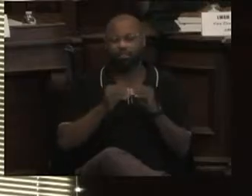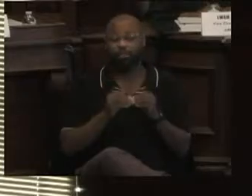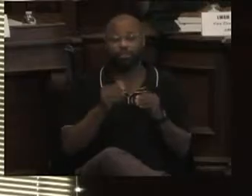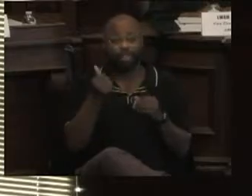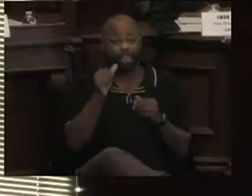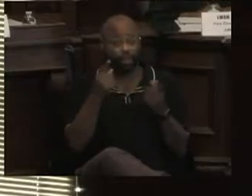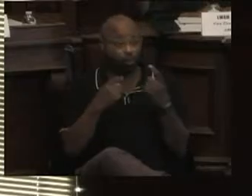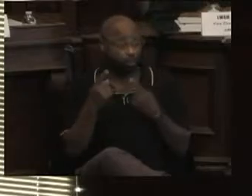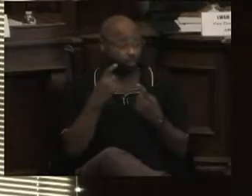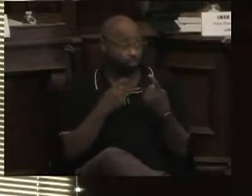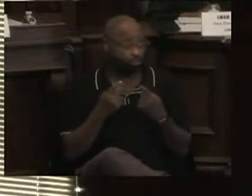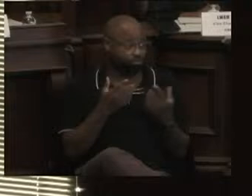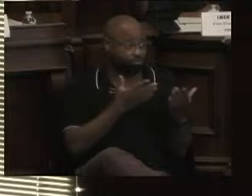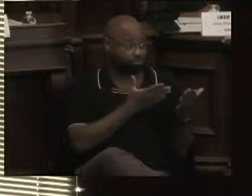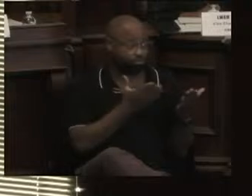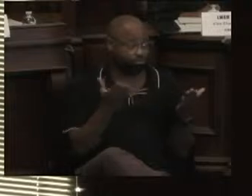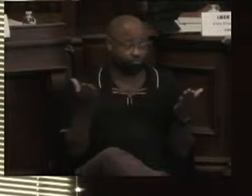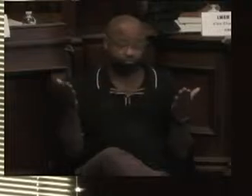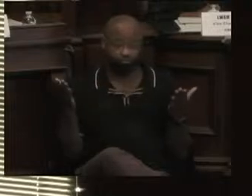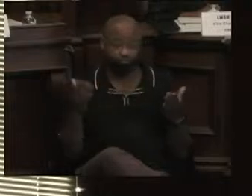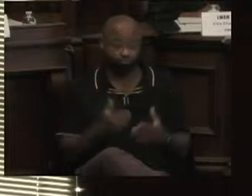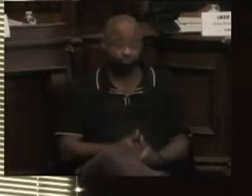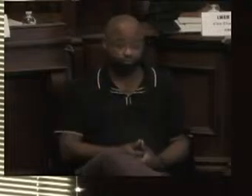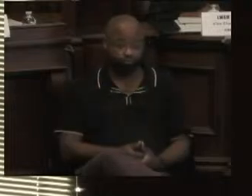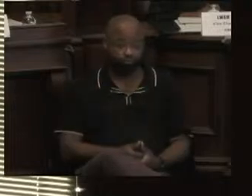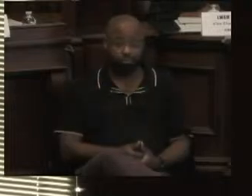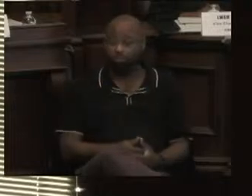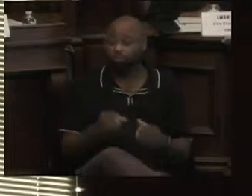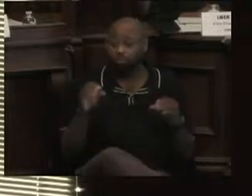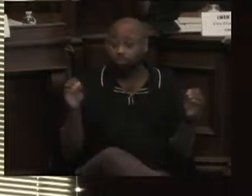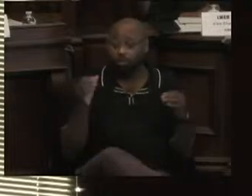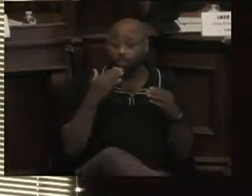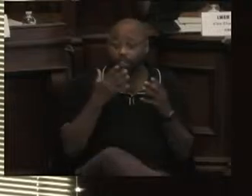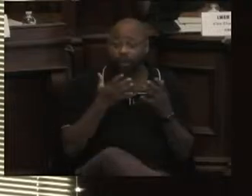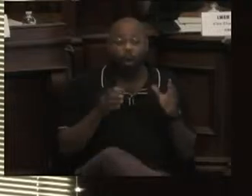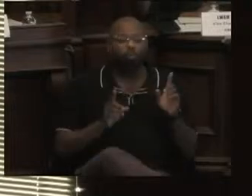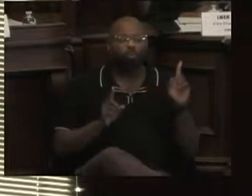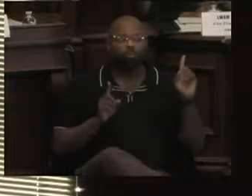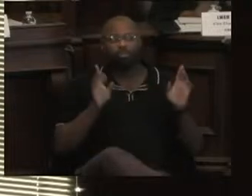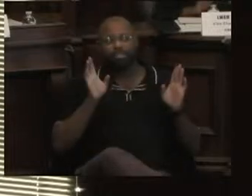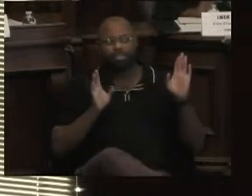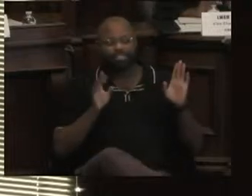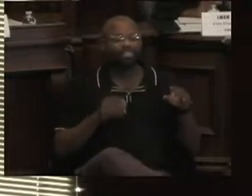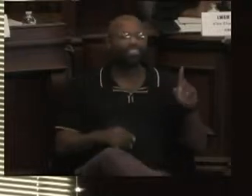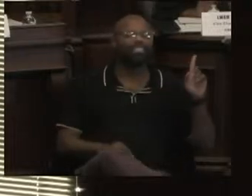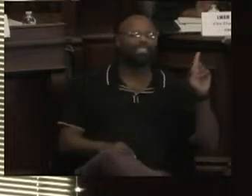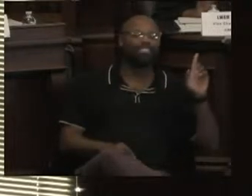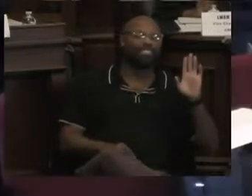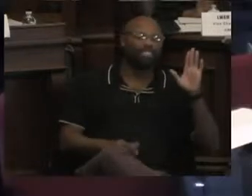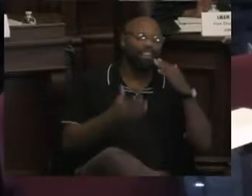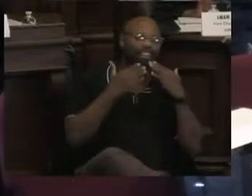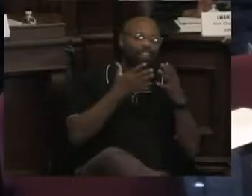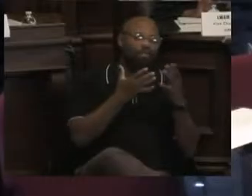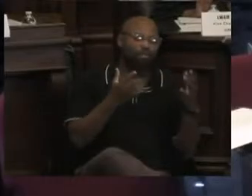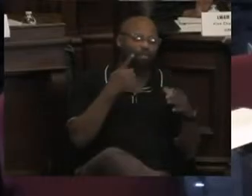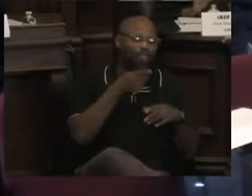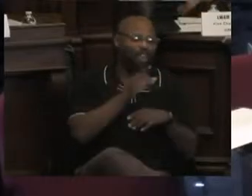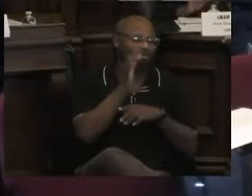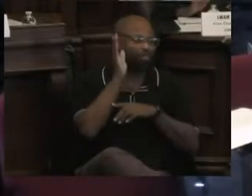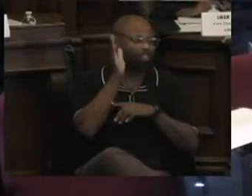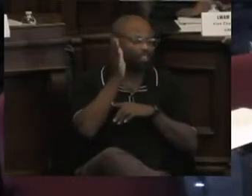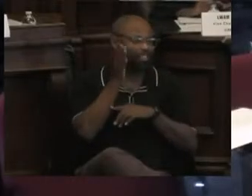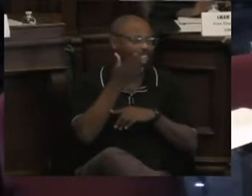and coming up with more numbers